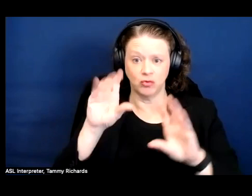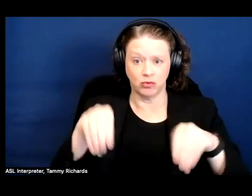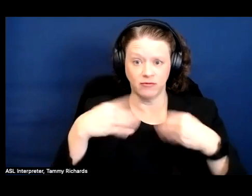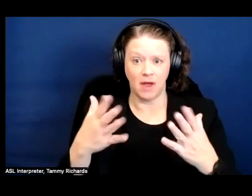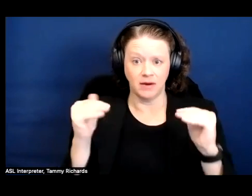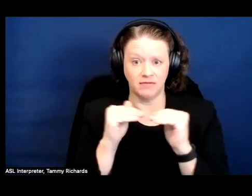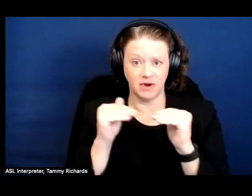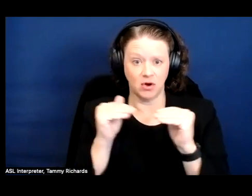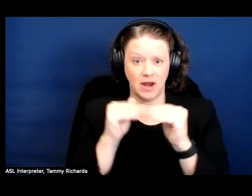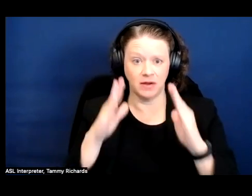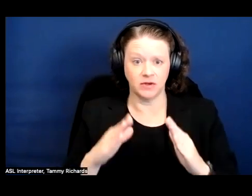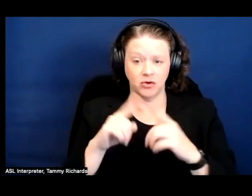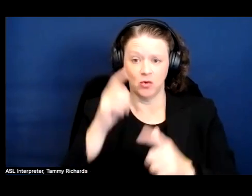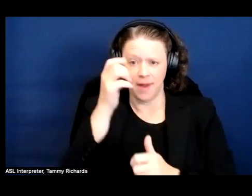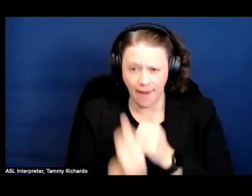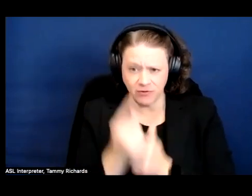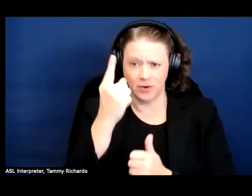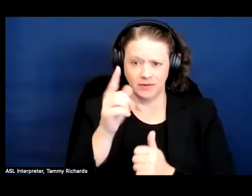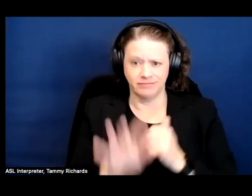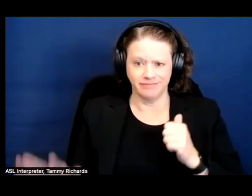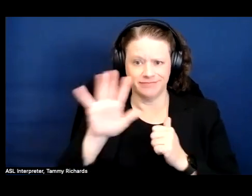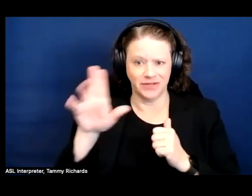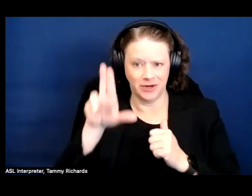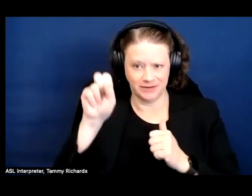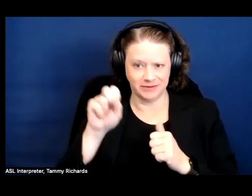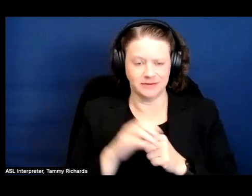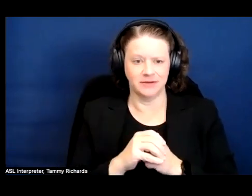or with picking up items, providing grounding